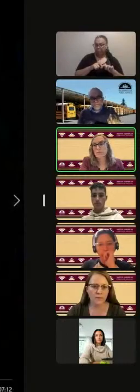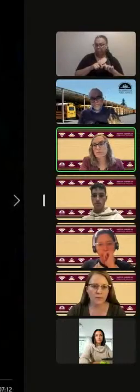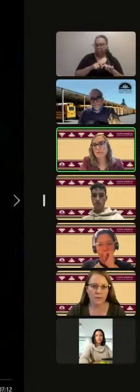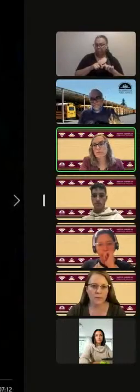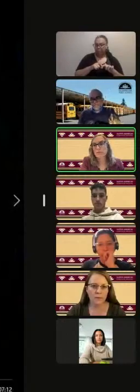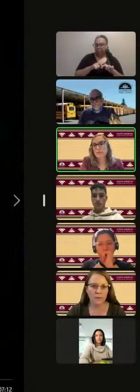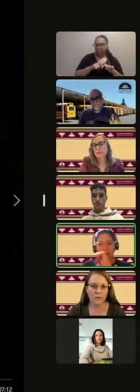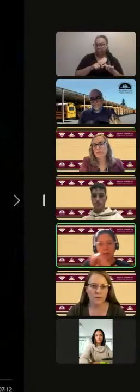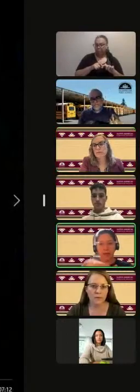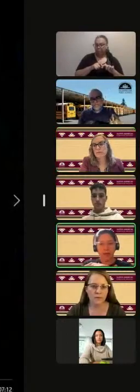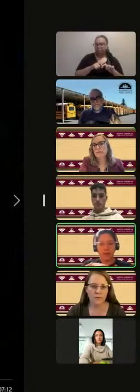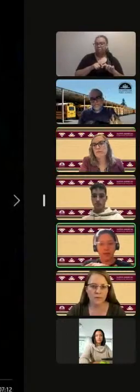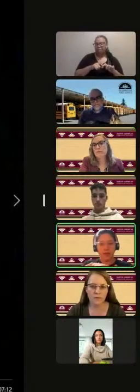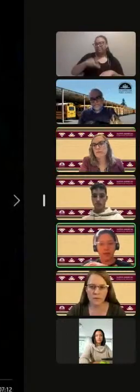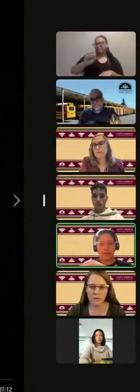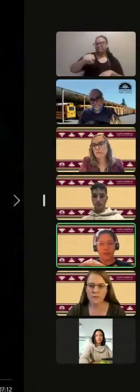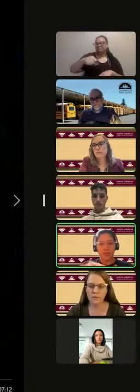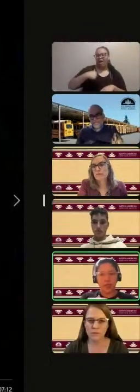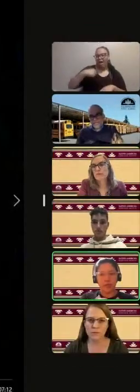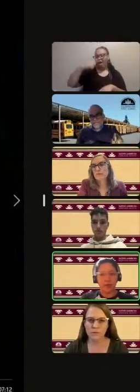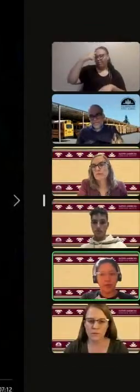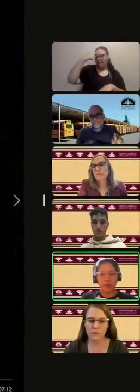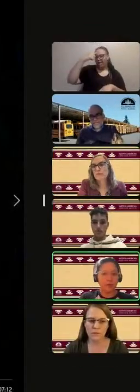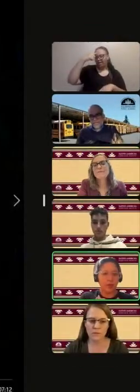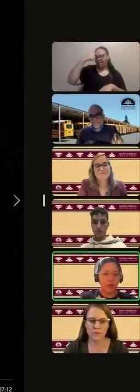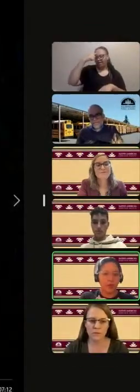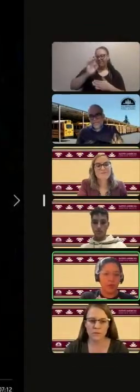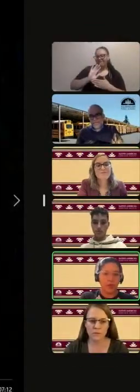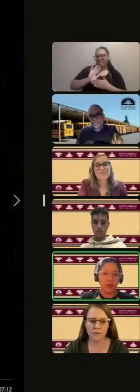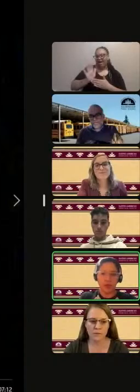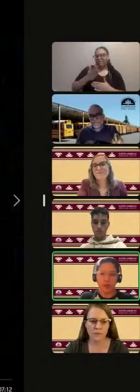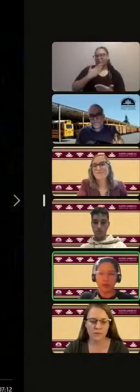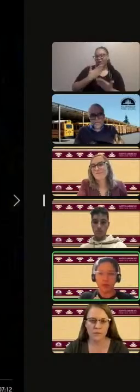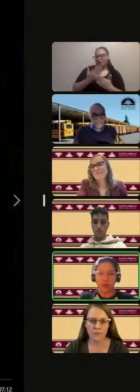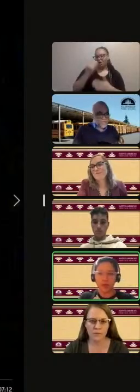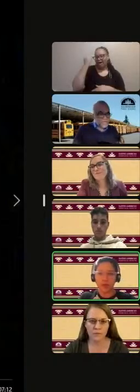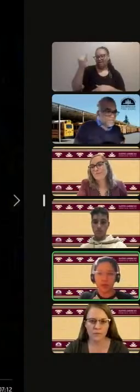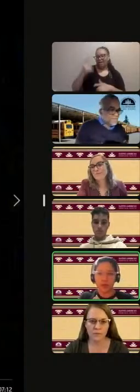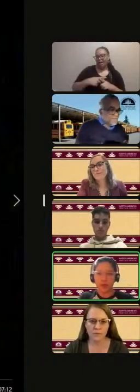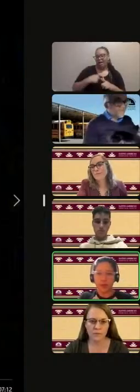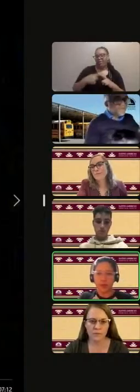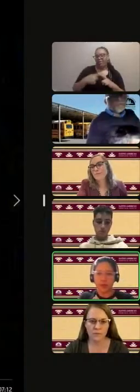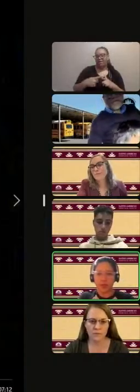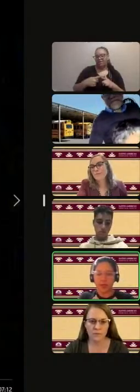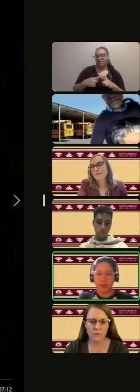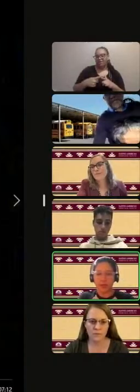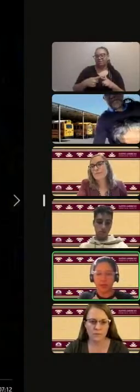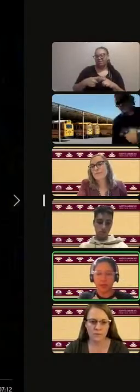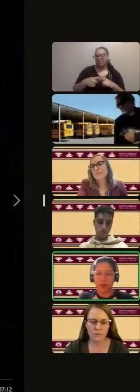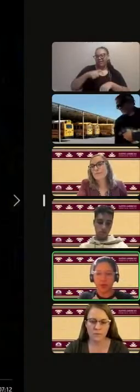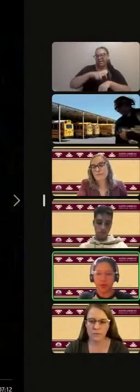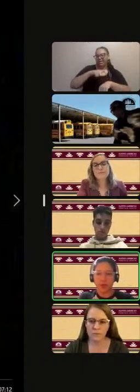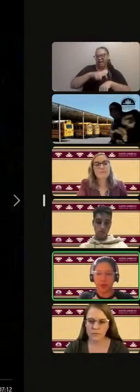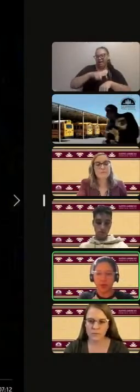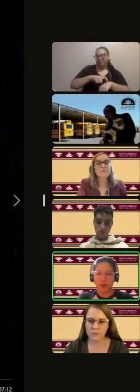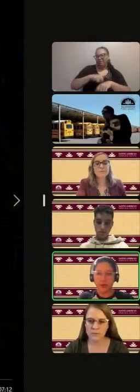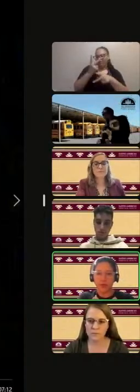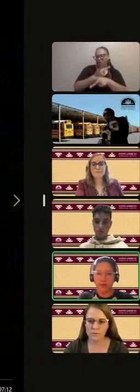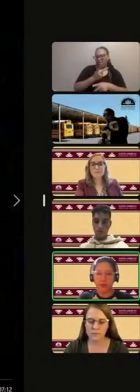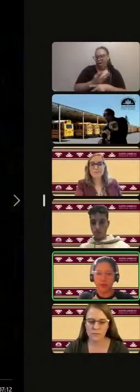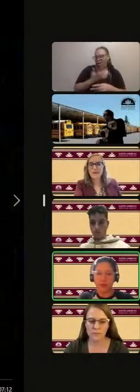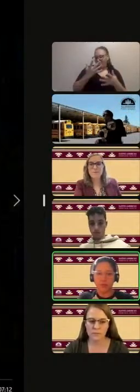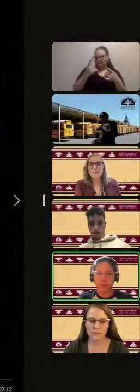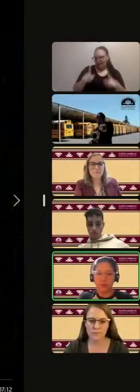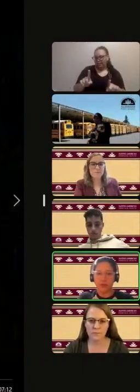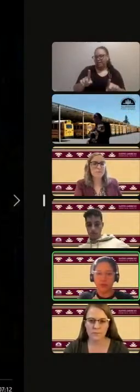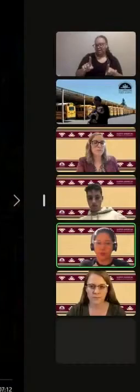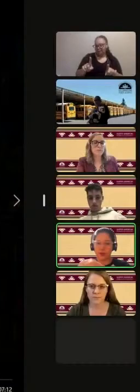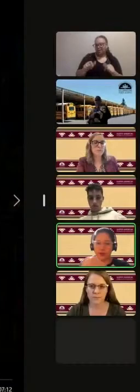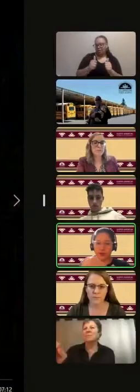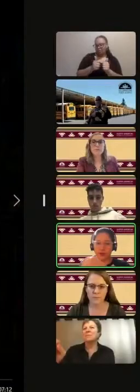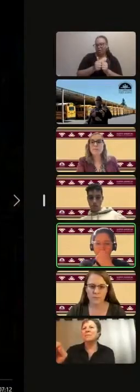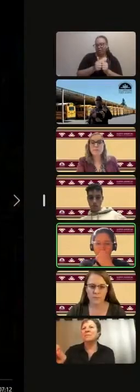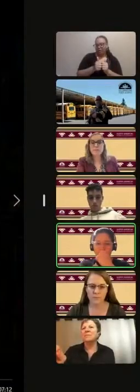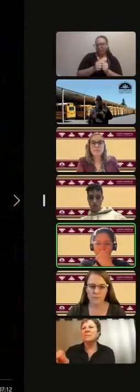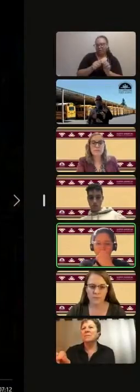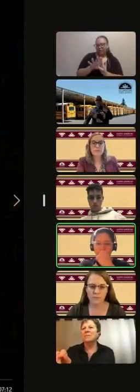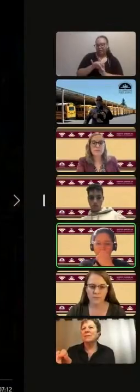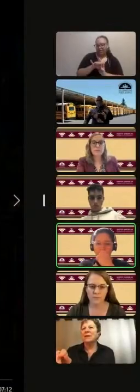OH , YEAH.